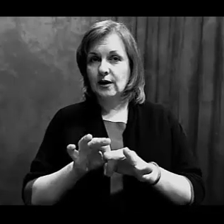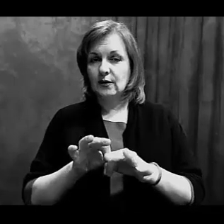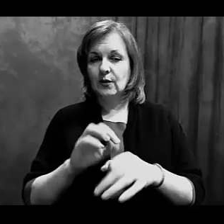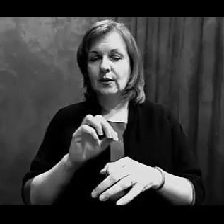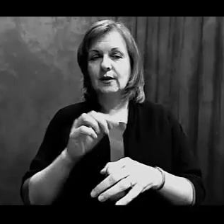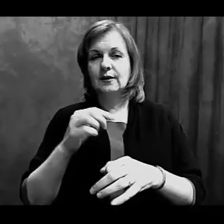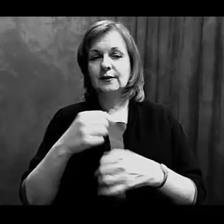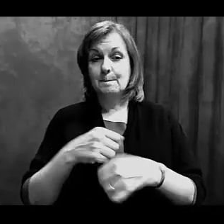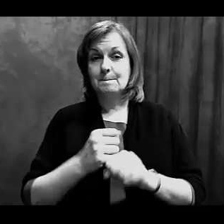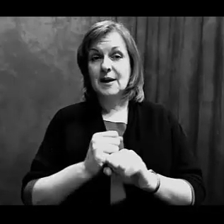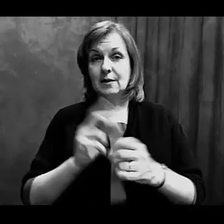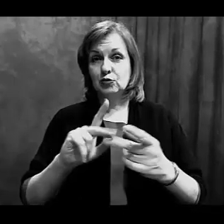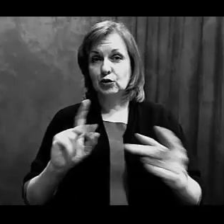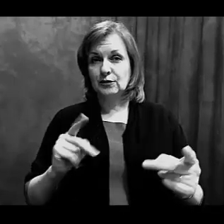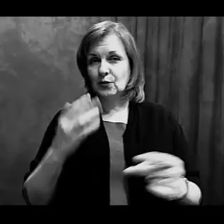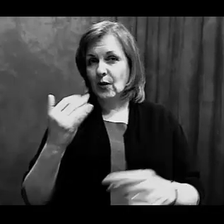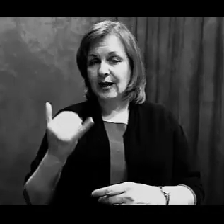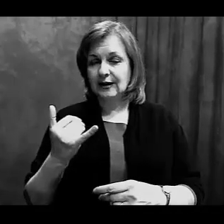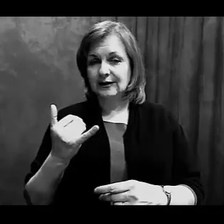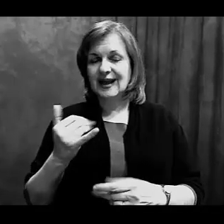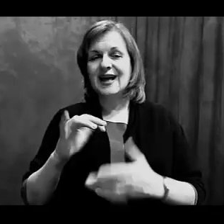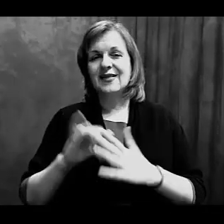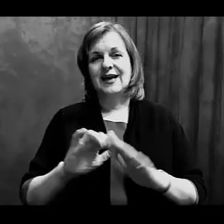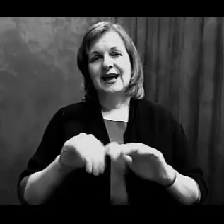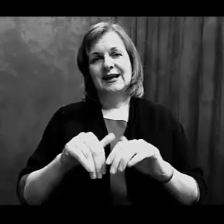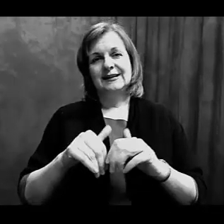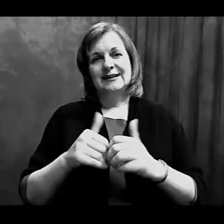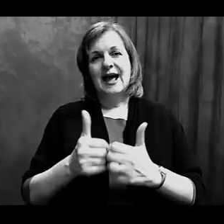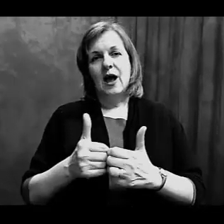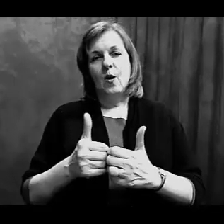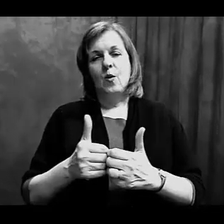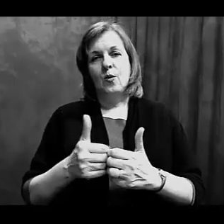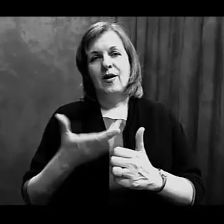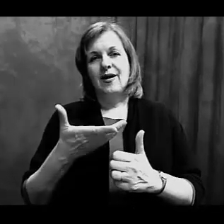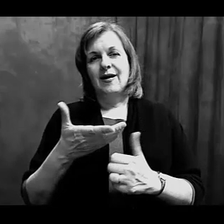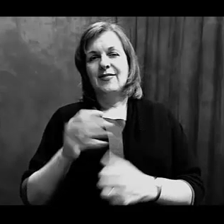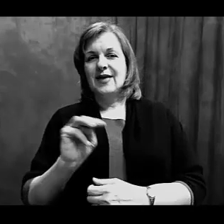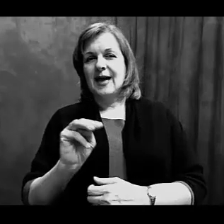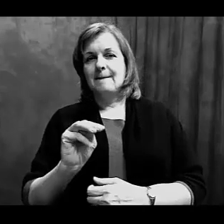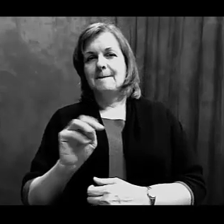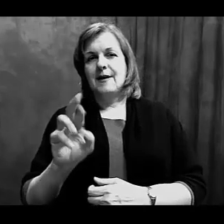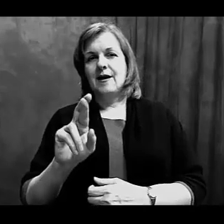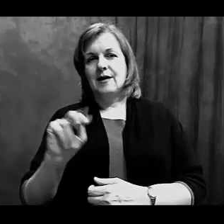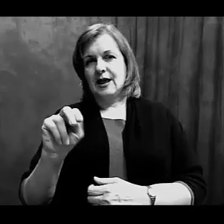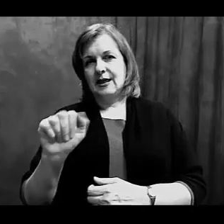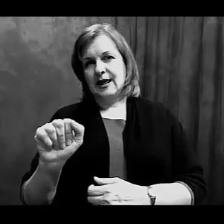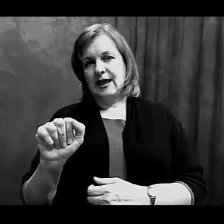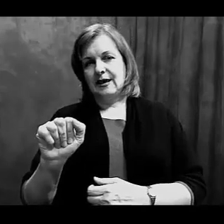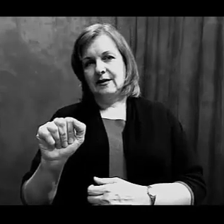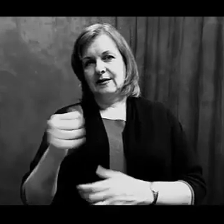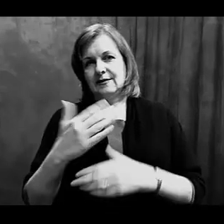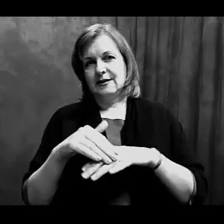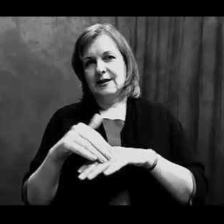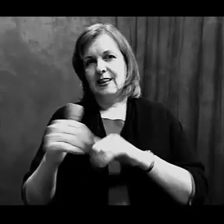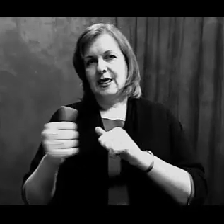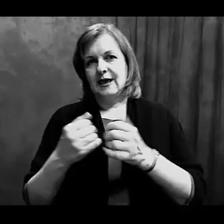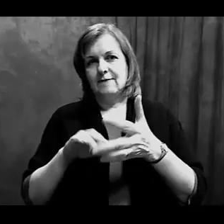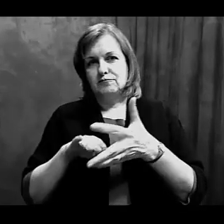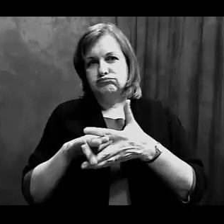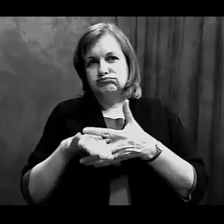important for protein production as well this is actually how we will allow all things like mRNA